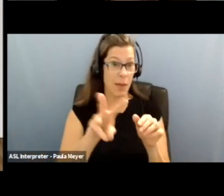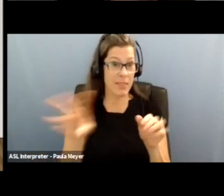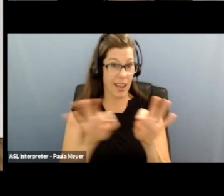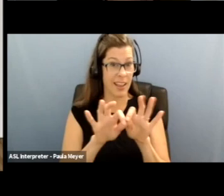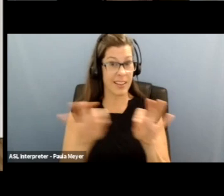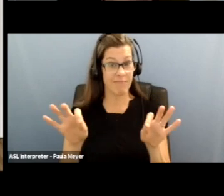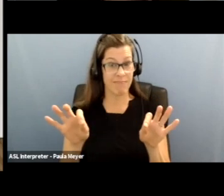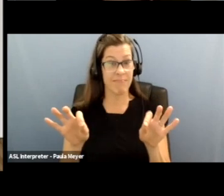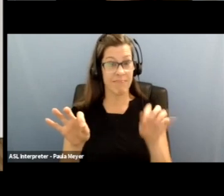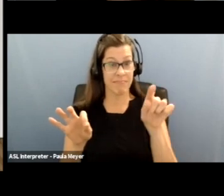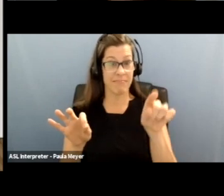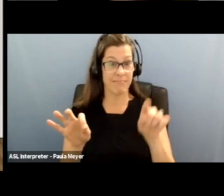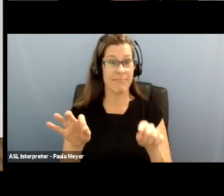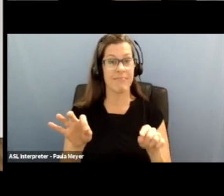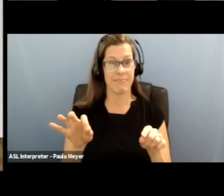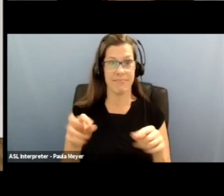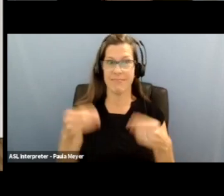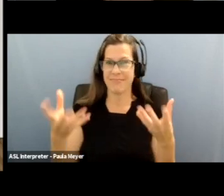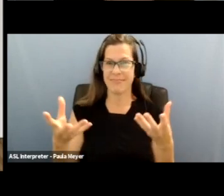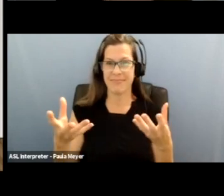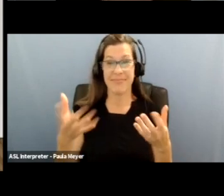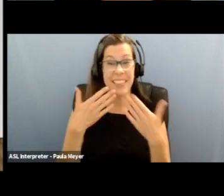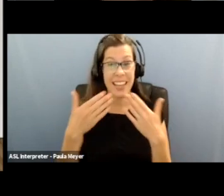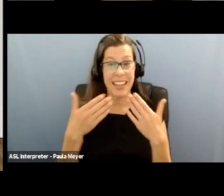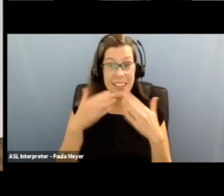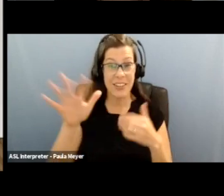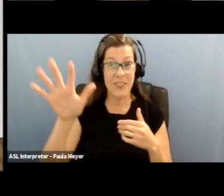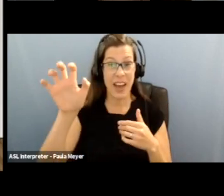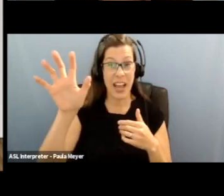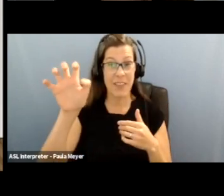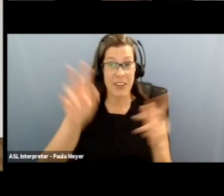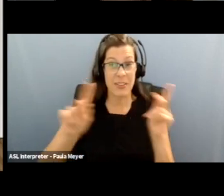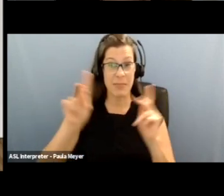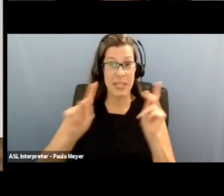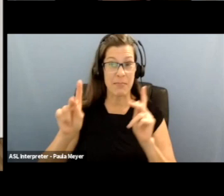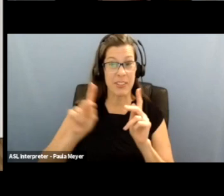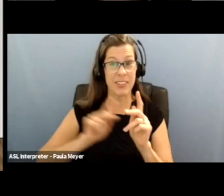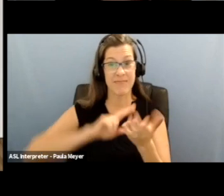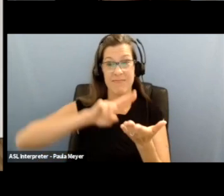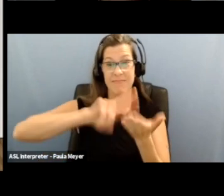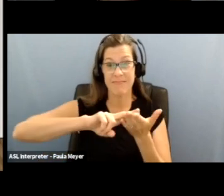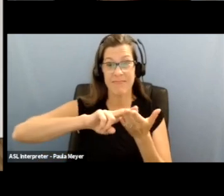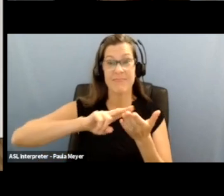Thank you to the nearly 500 registrants all across Illinois today. We're very glad that so many of you are